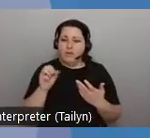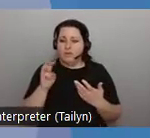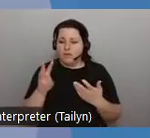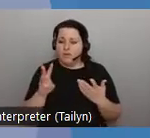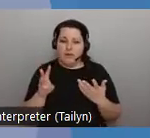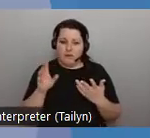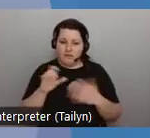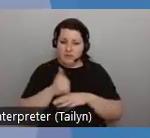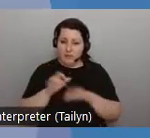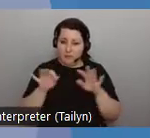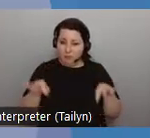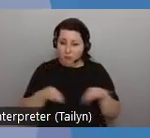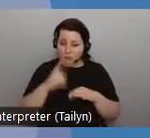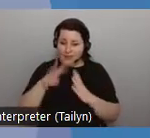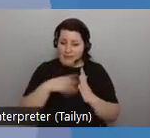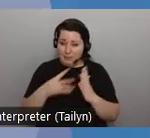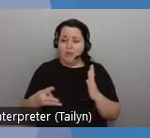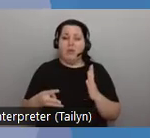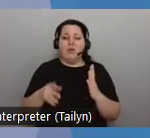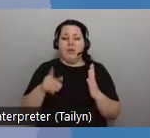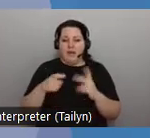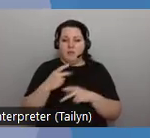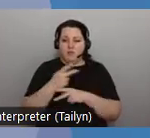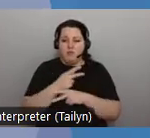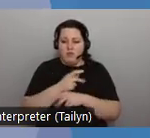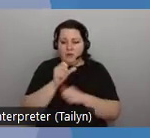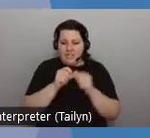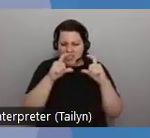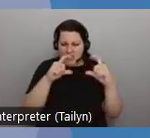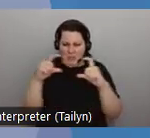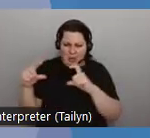other instructions to tell them where to go. Something like voice control software, if you're setting up